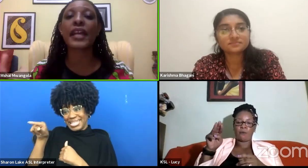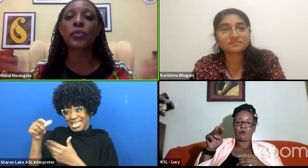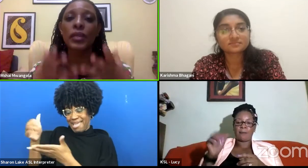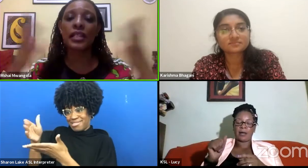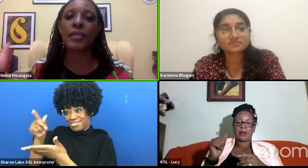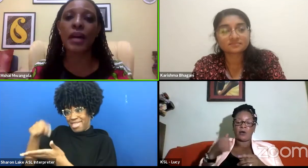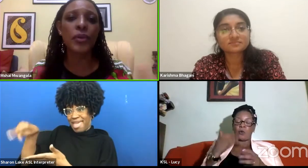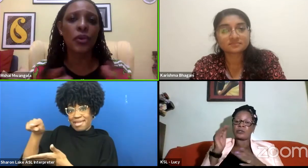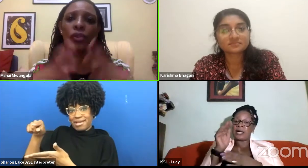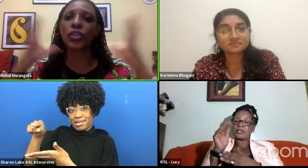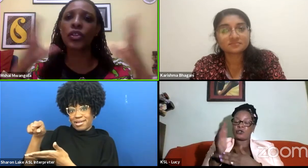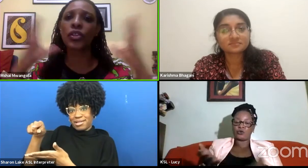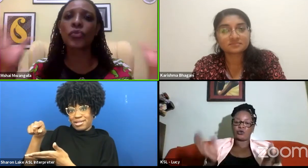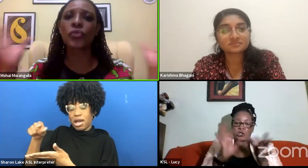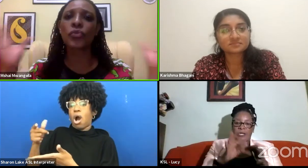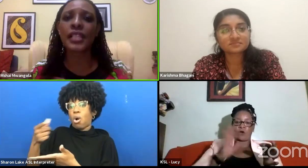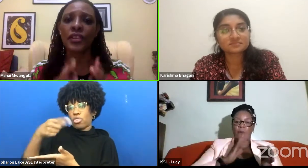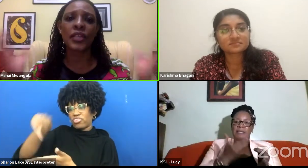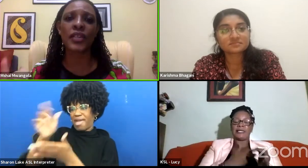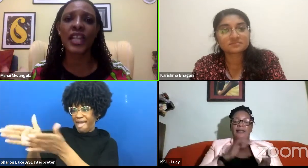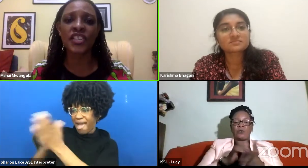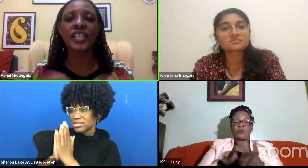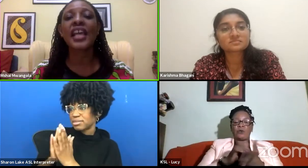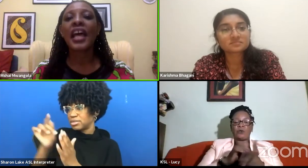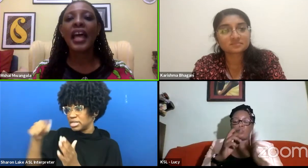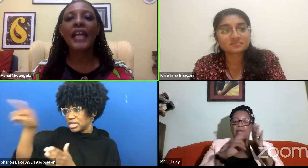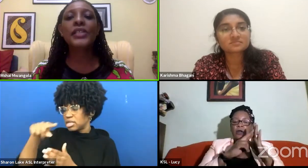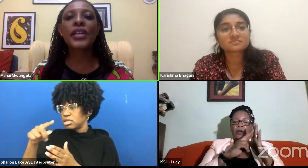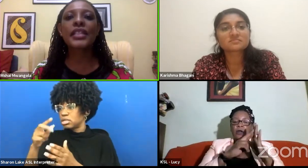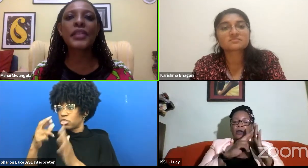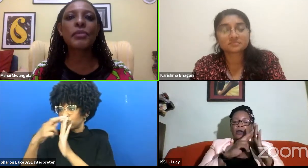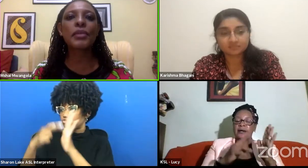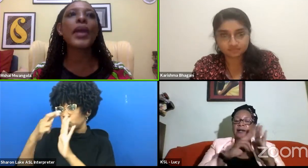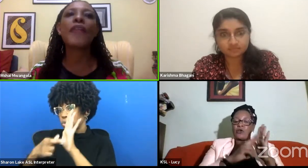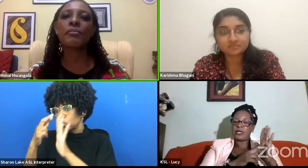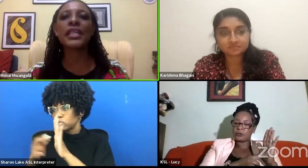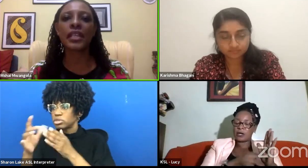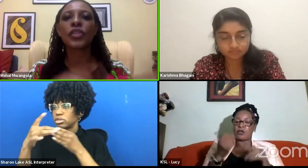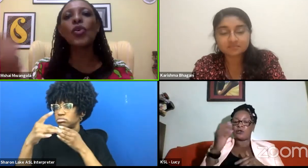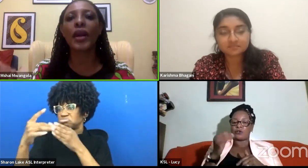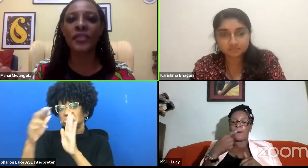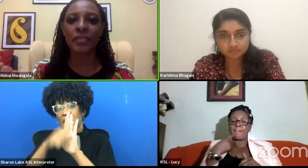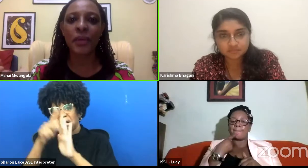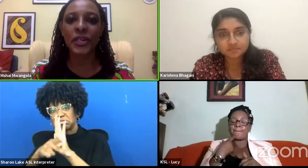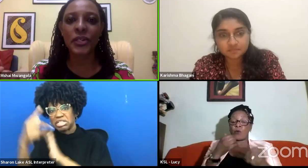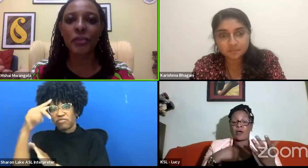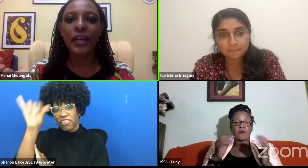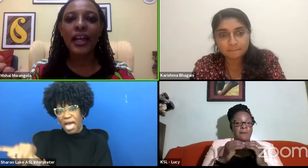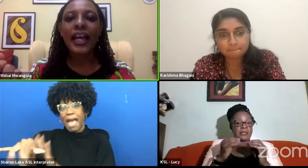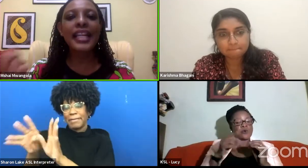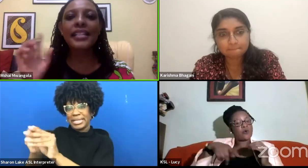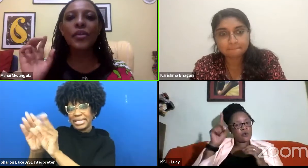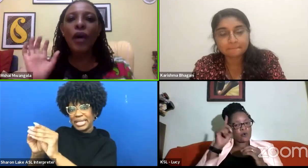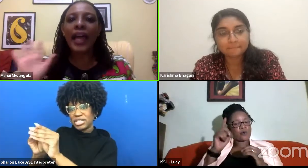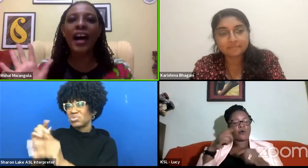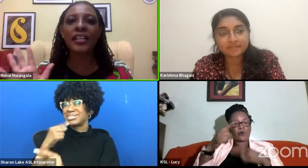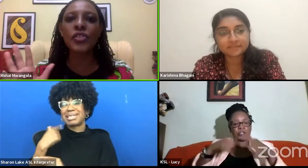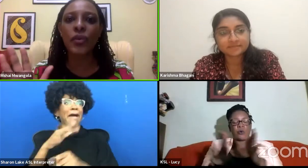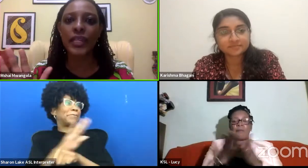that was coming up with all the rules and the regulations. And so he said to me, "We have a meeting. You go and run my workshop." And I said, "Oh, I can't do it.